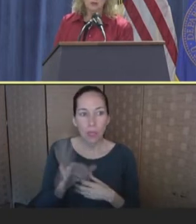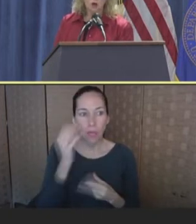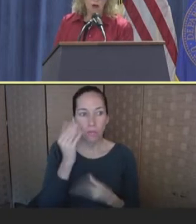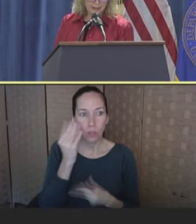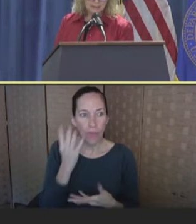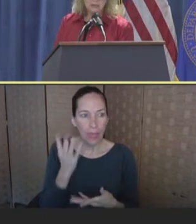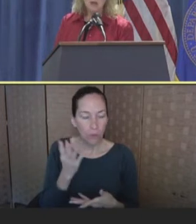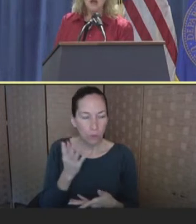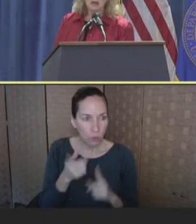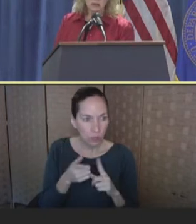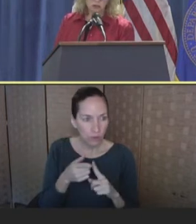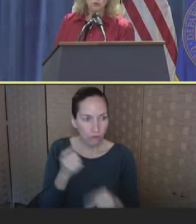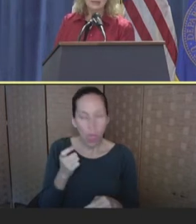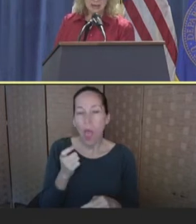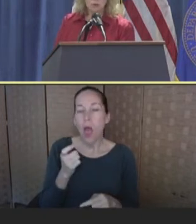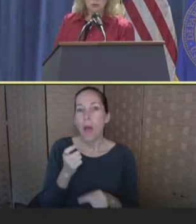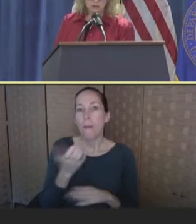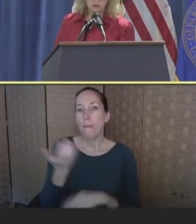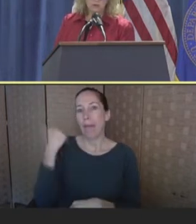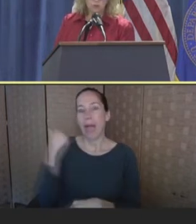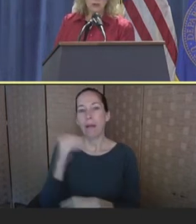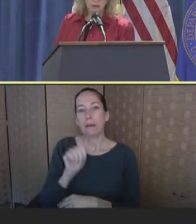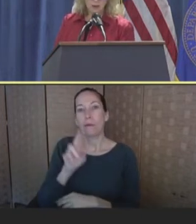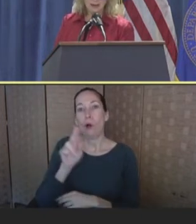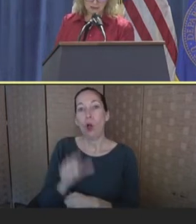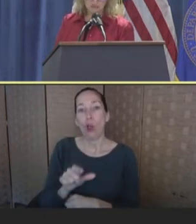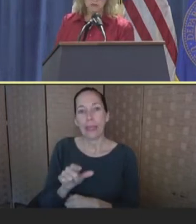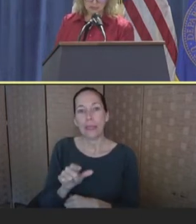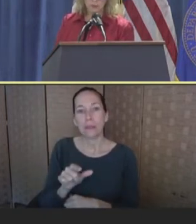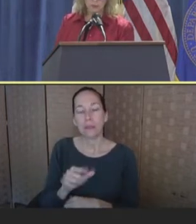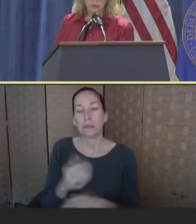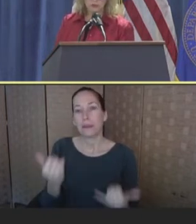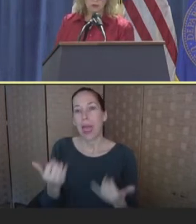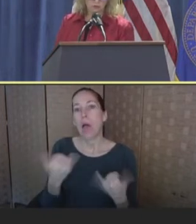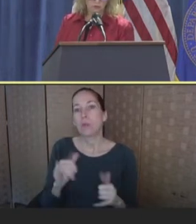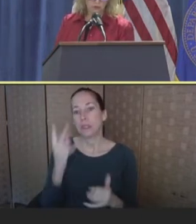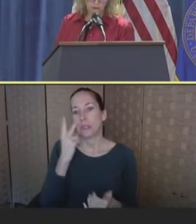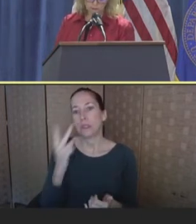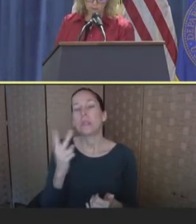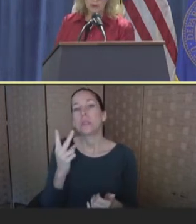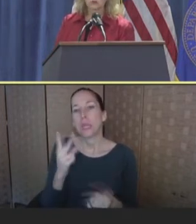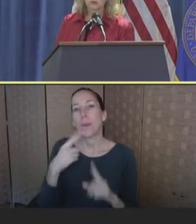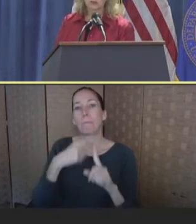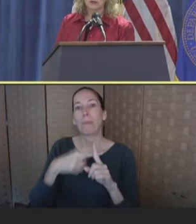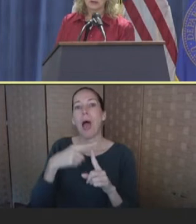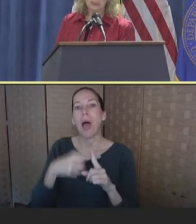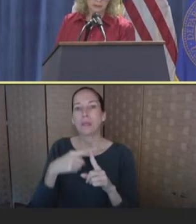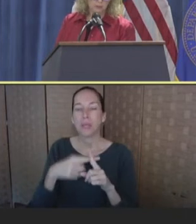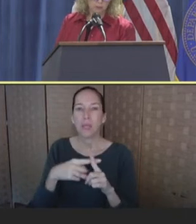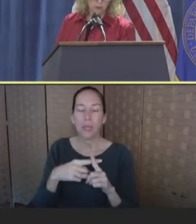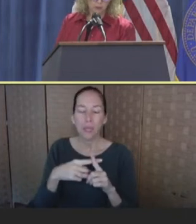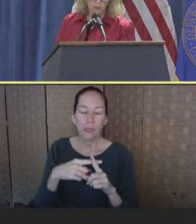August -- to date. We still have weekly positive samples of wastewater for polio.